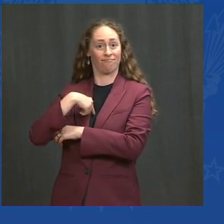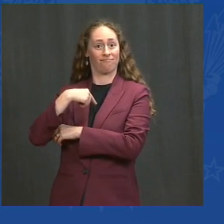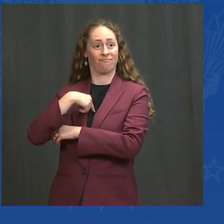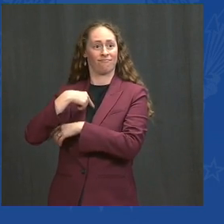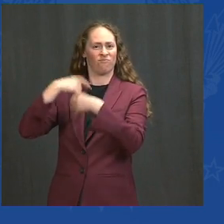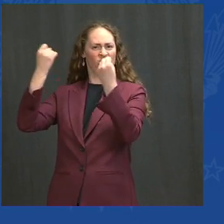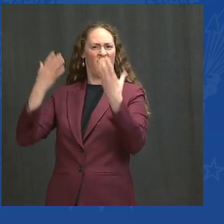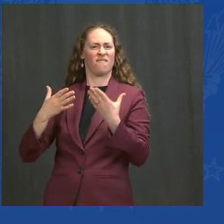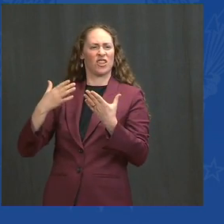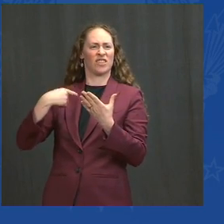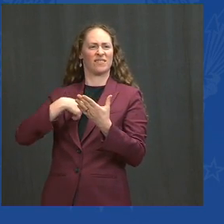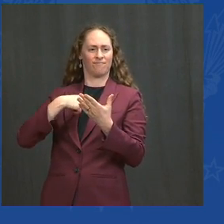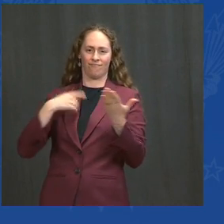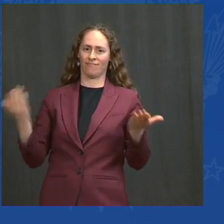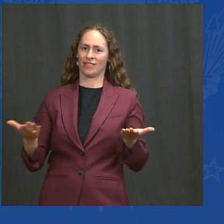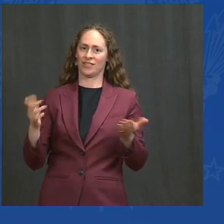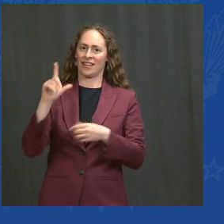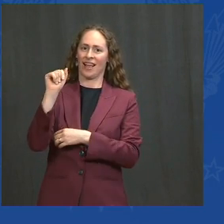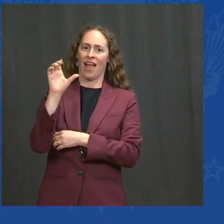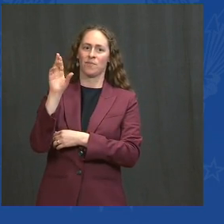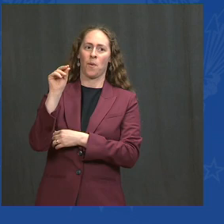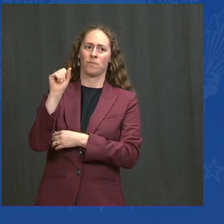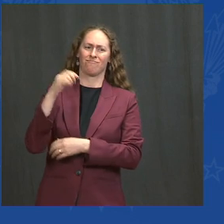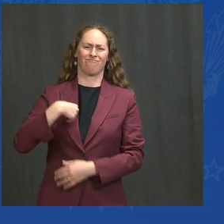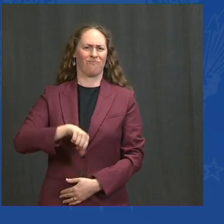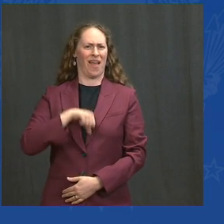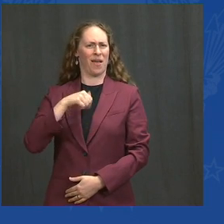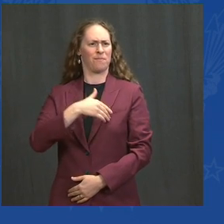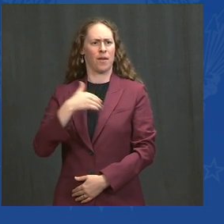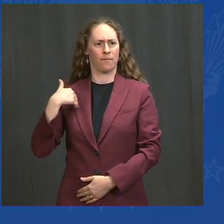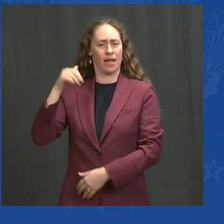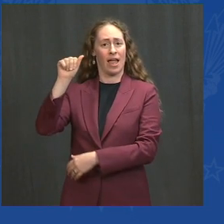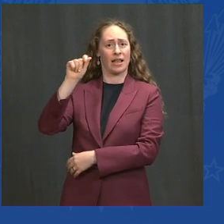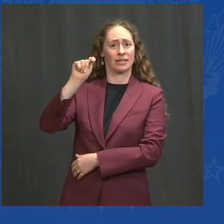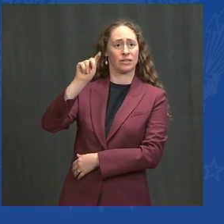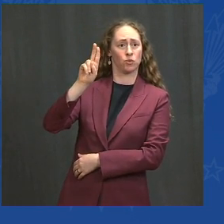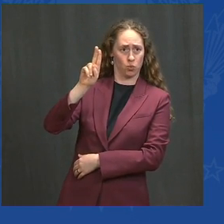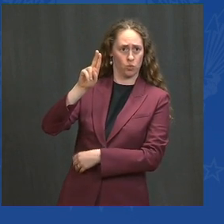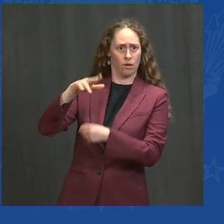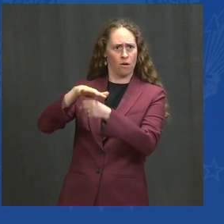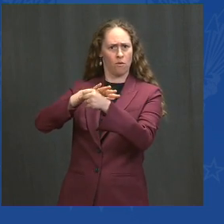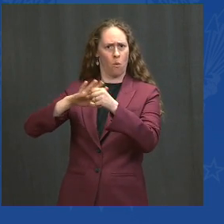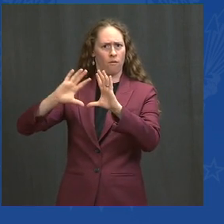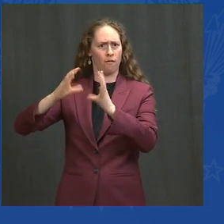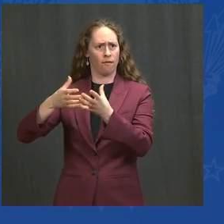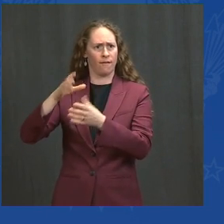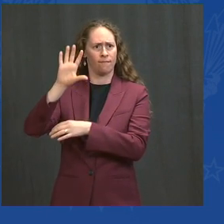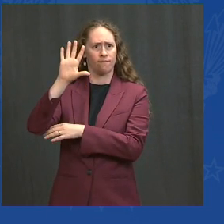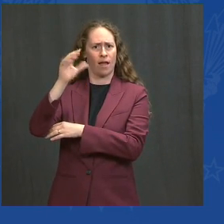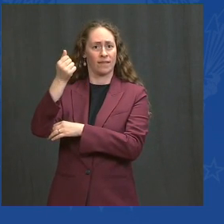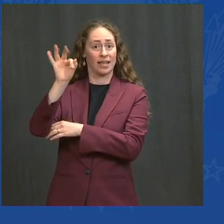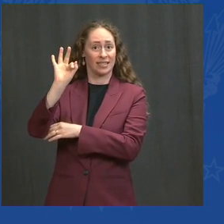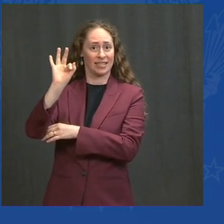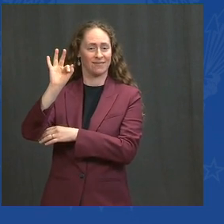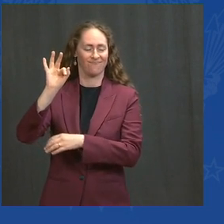I am a proud member of the ATU local 519. Public transportation has been a very important part of my life